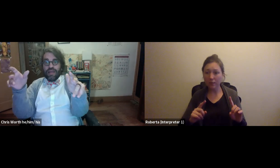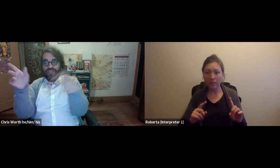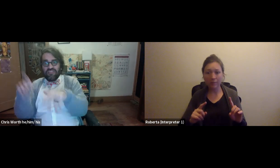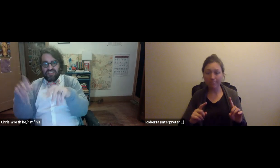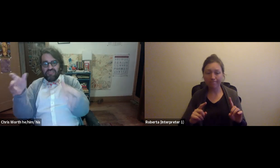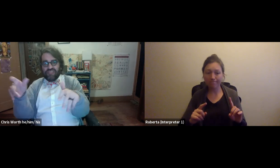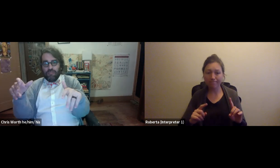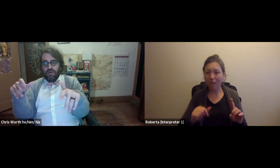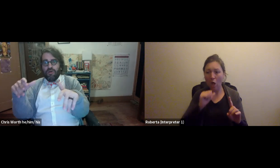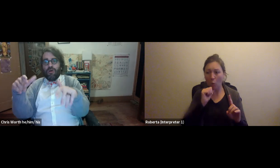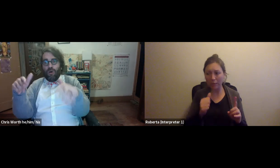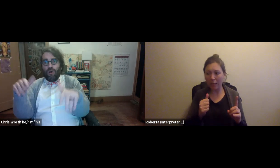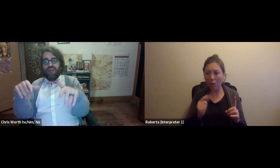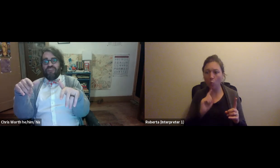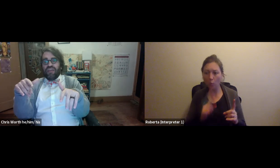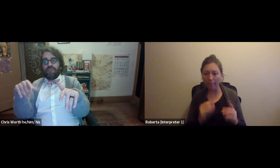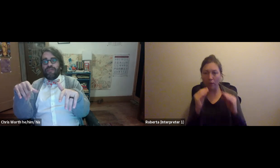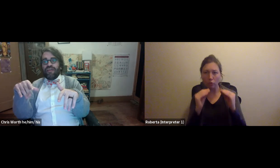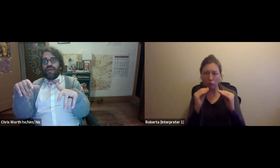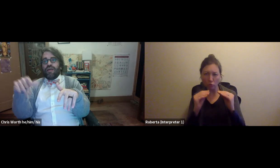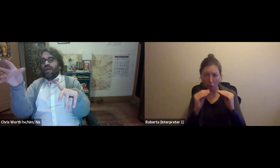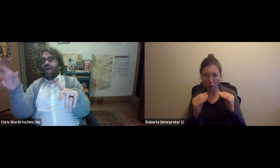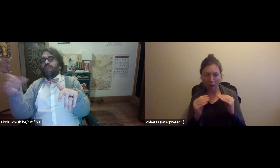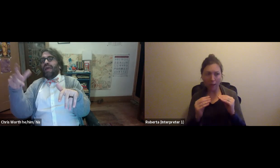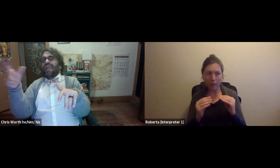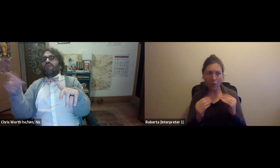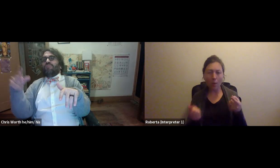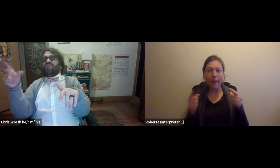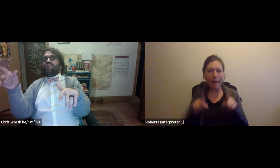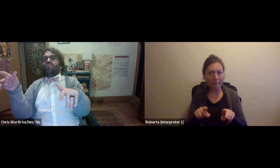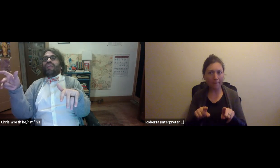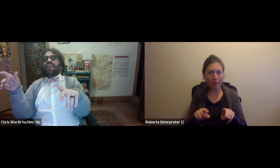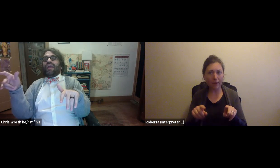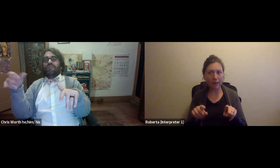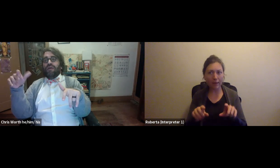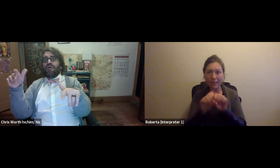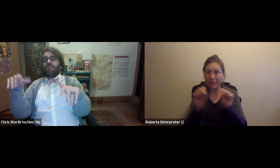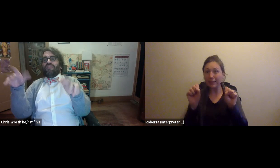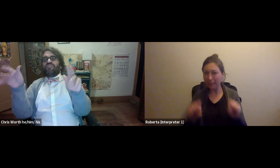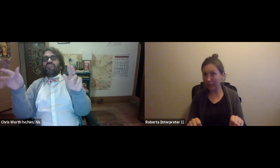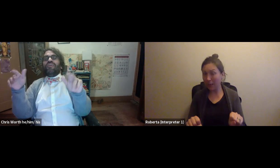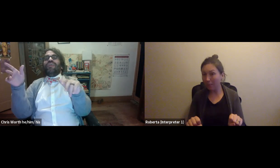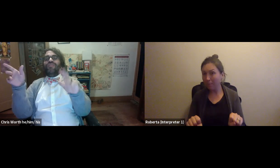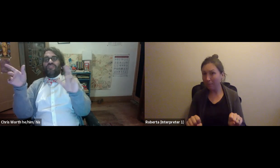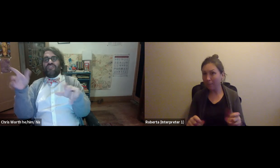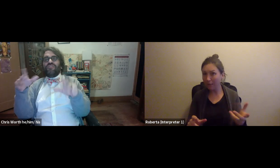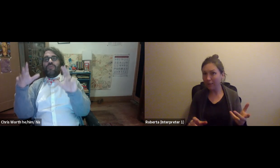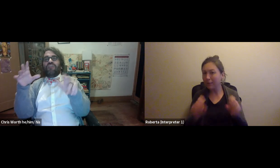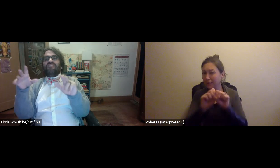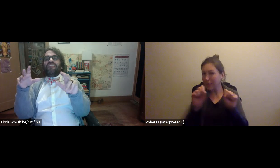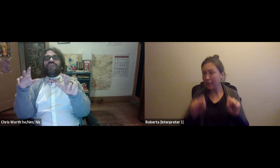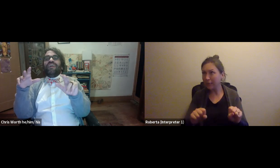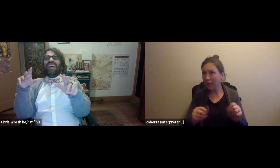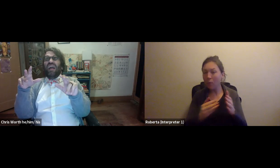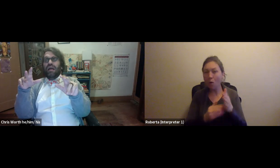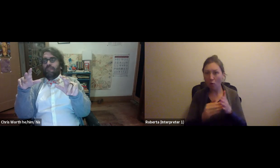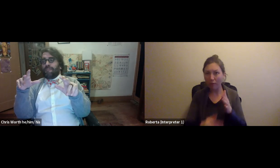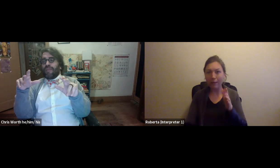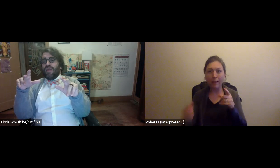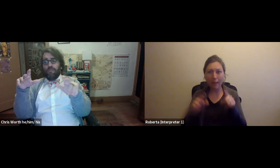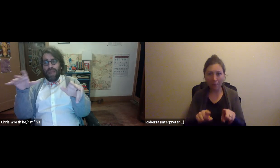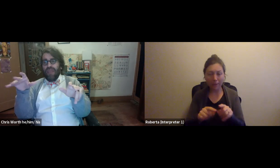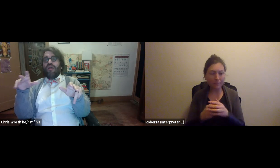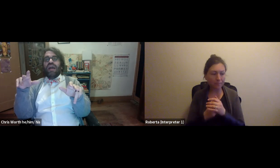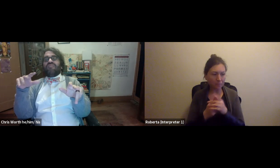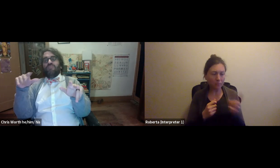the system often, and I don't mean schooling in a negative way but the system often penalized me,